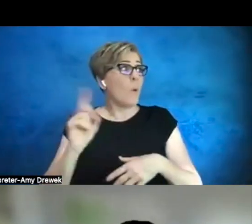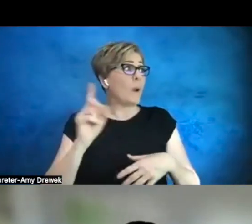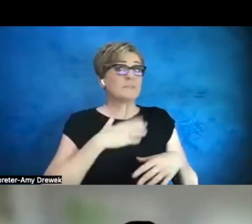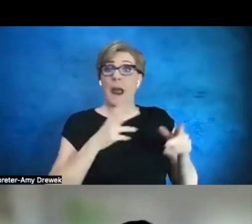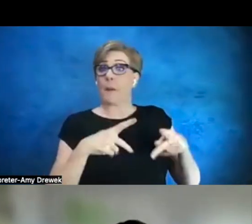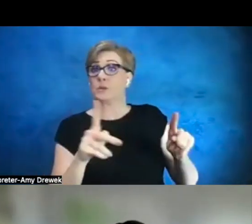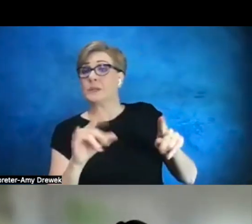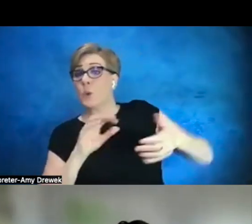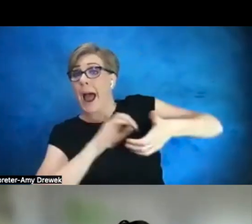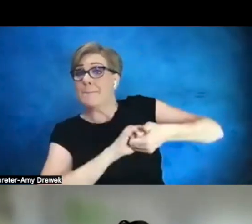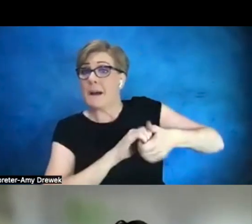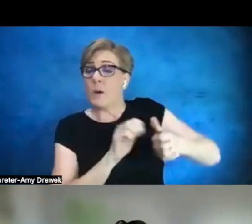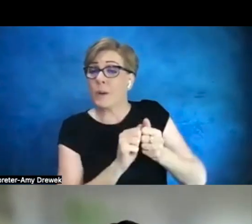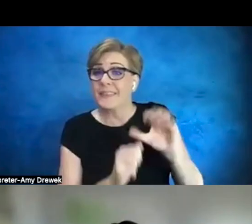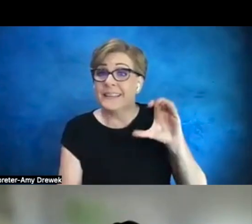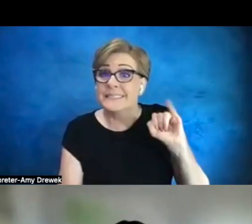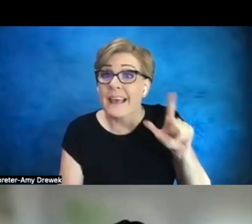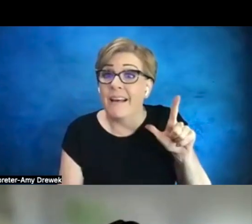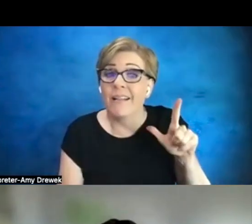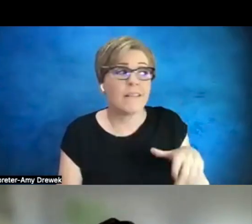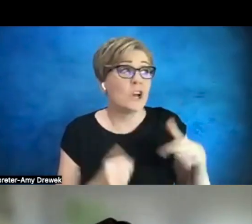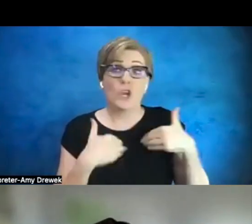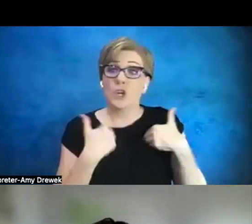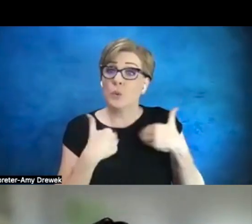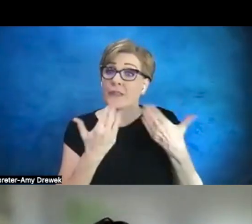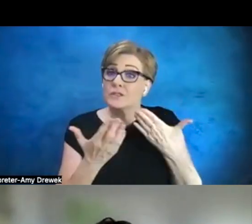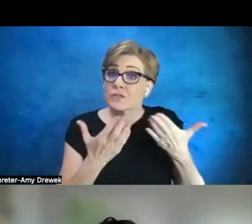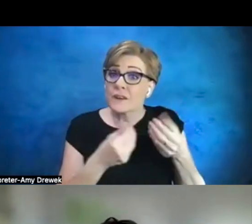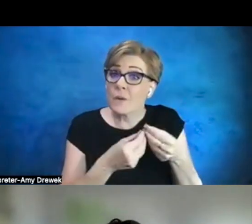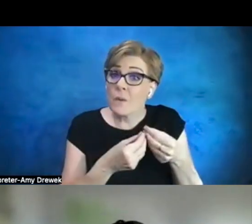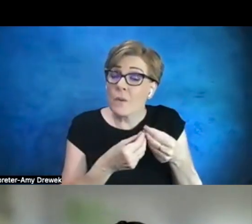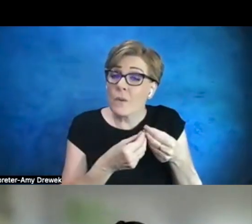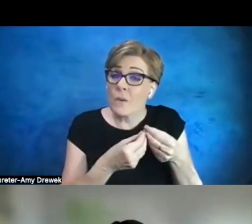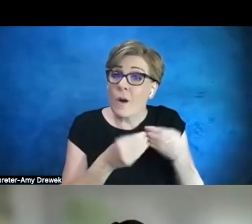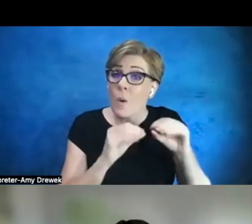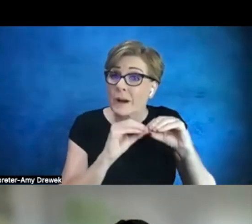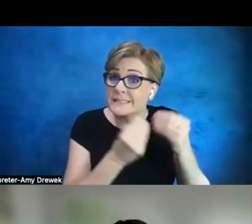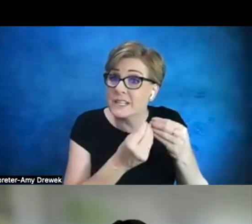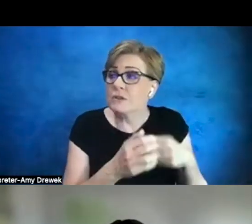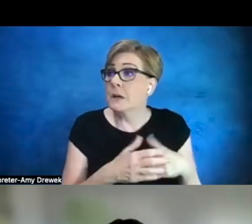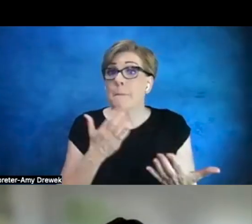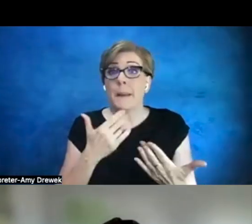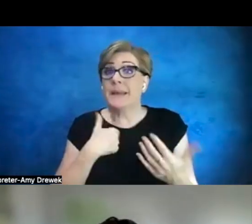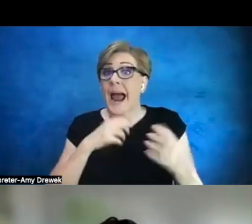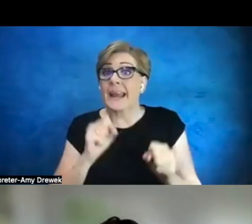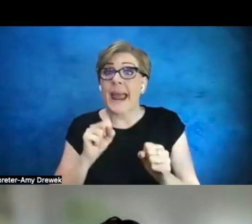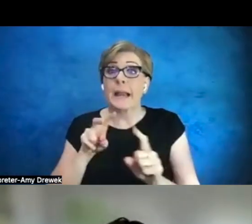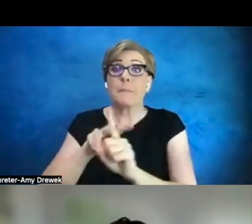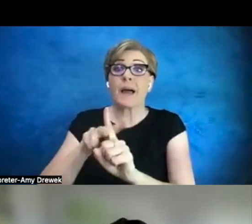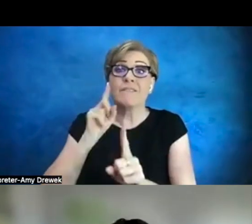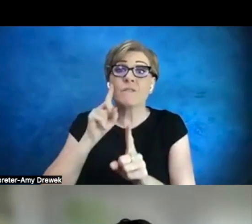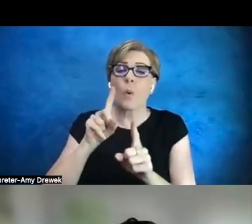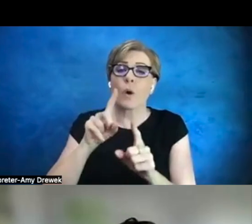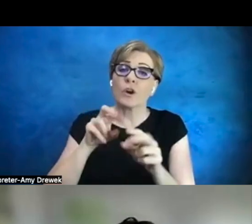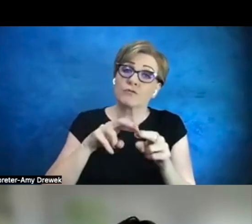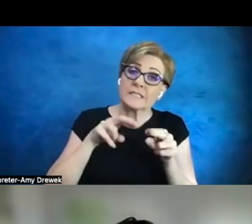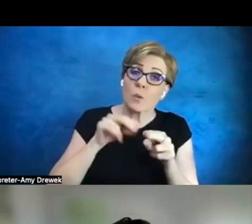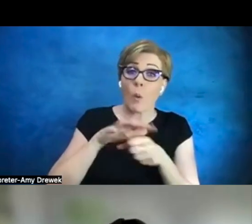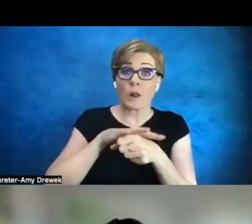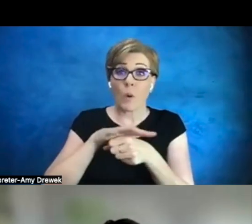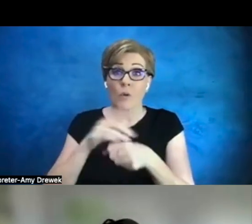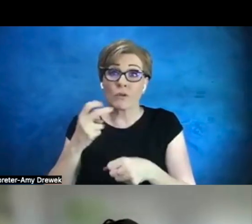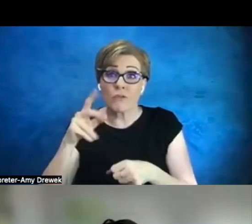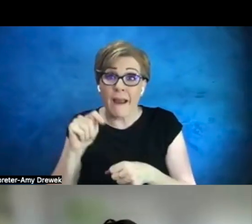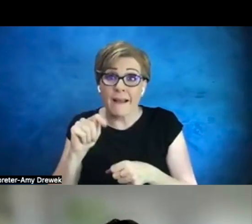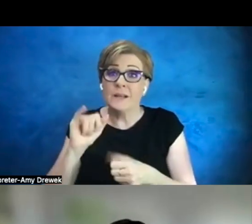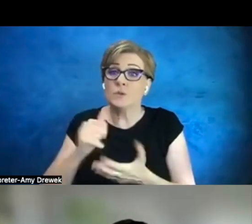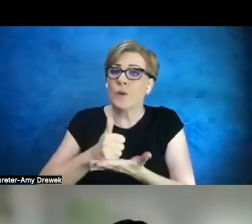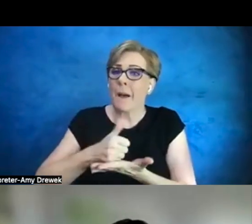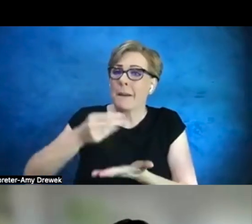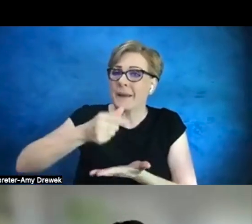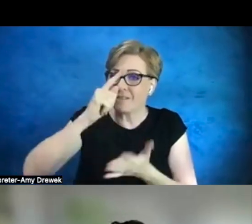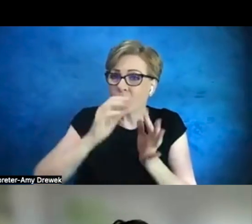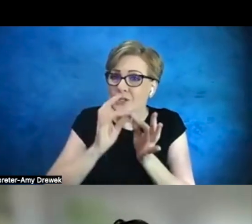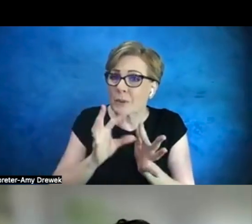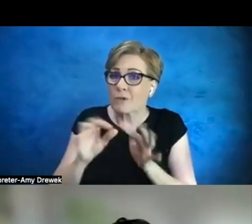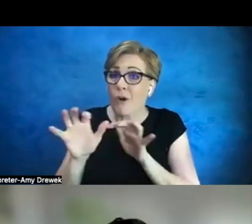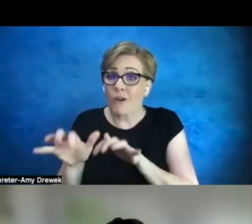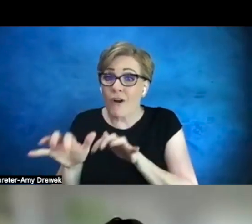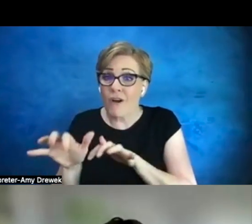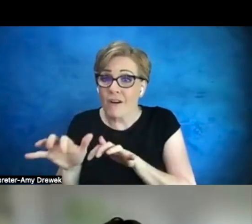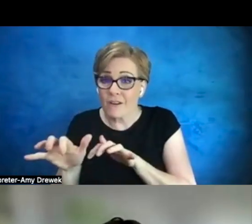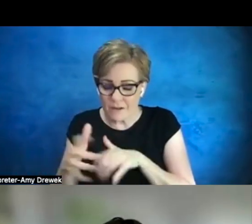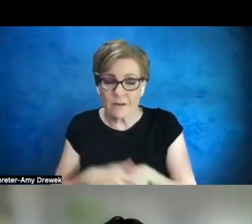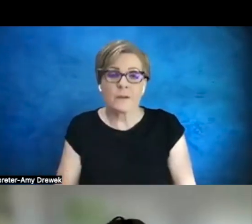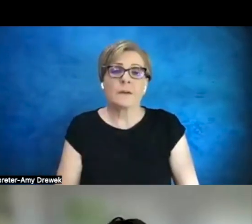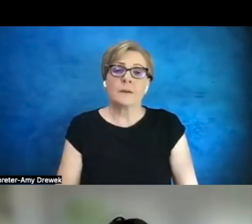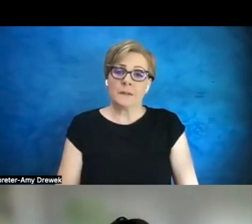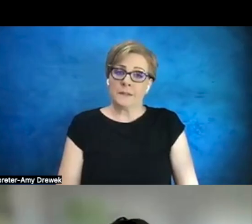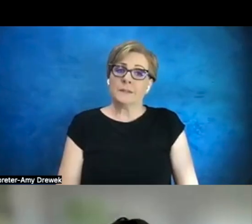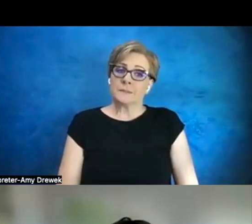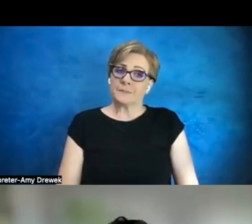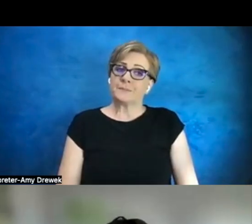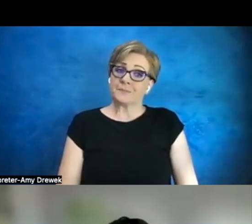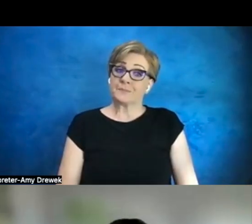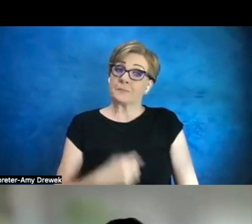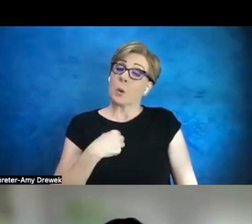a grant to get interpreters or captioning? So we can help you with that research and